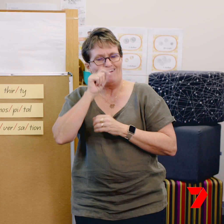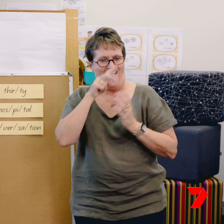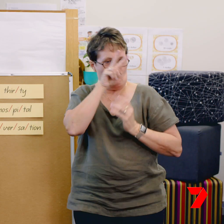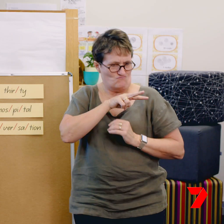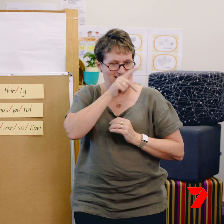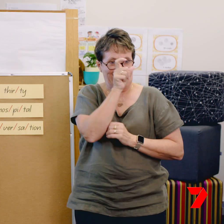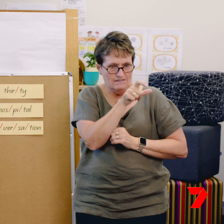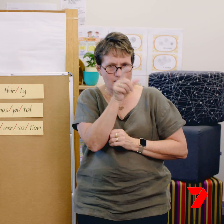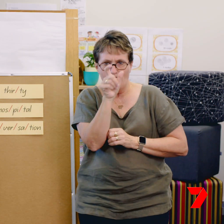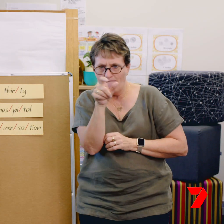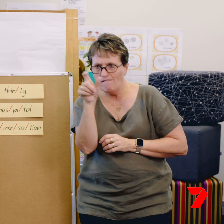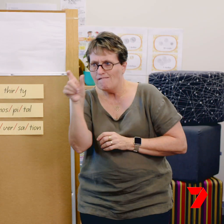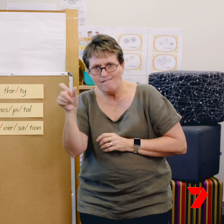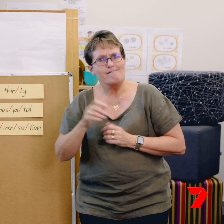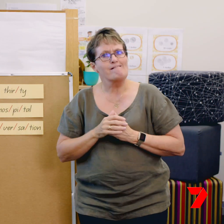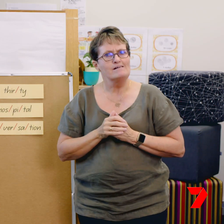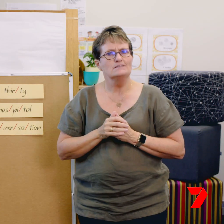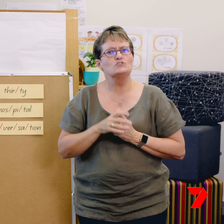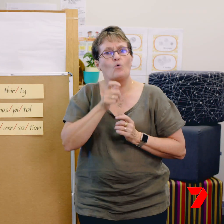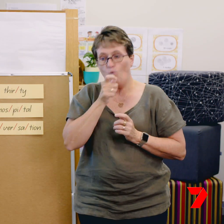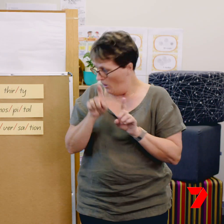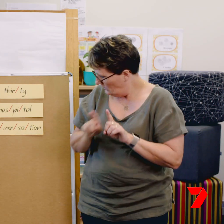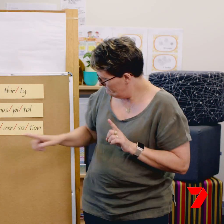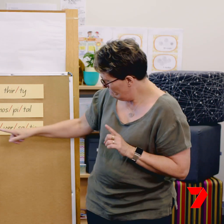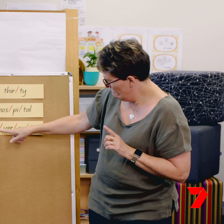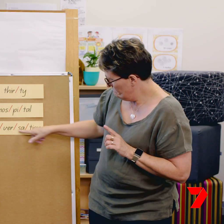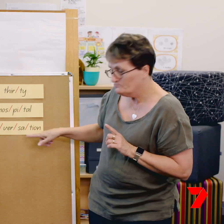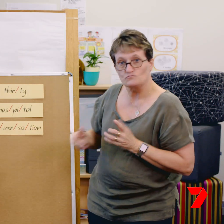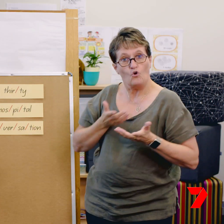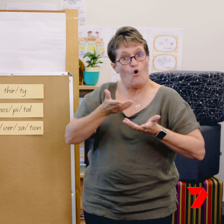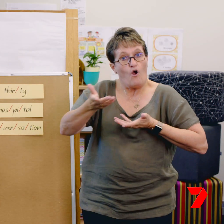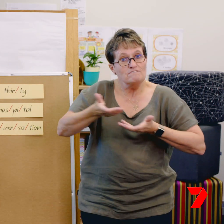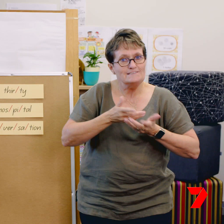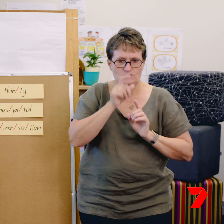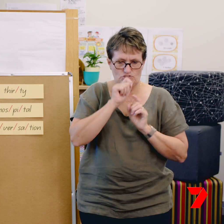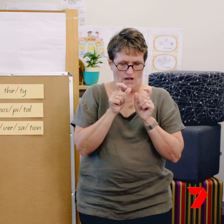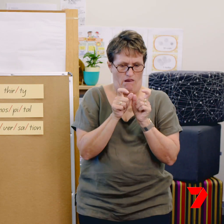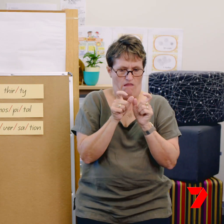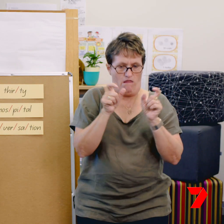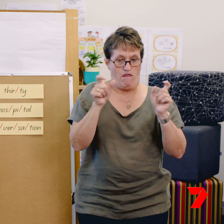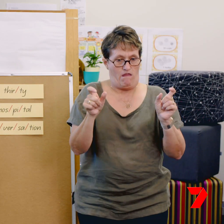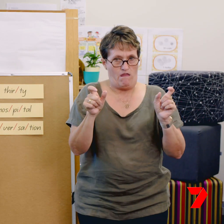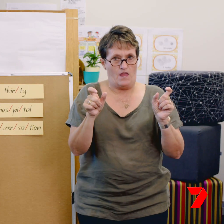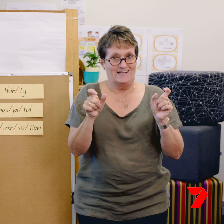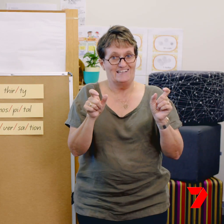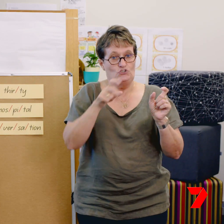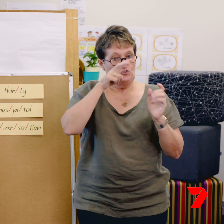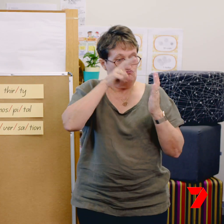So, in a word like 'conversation', we can pull it apart, and read each part.